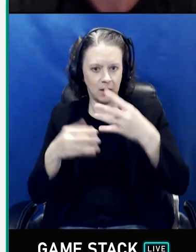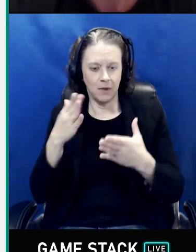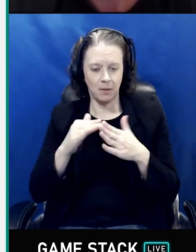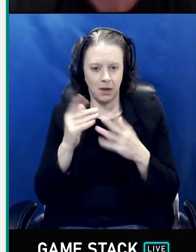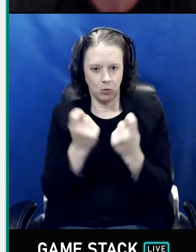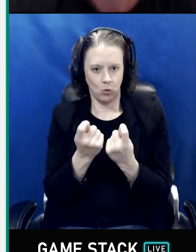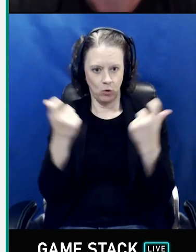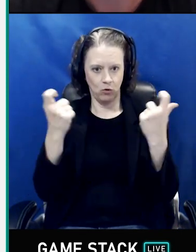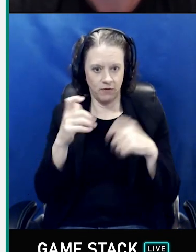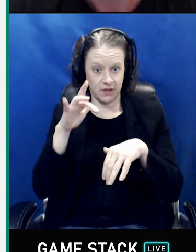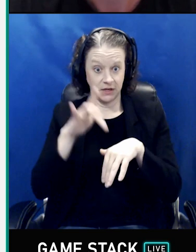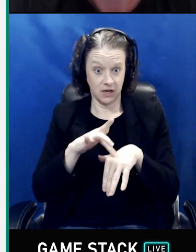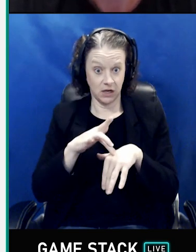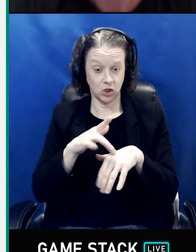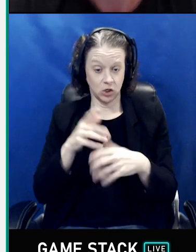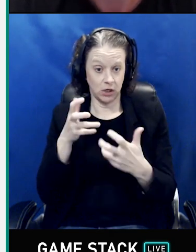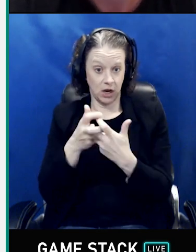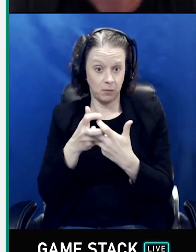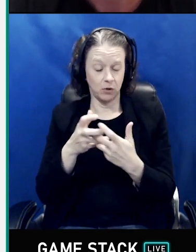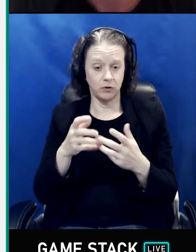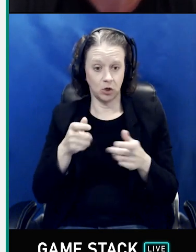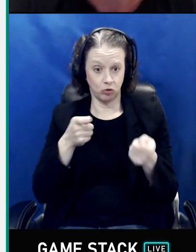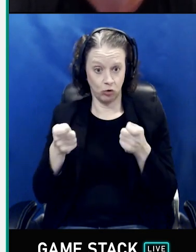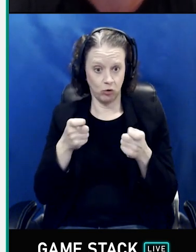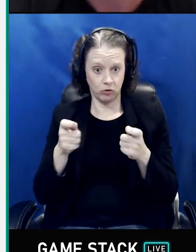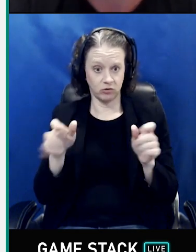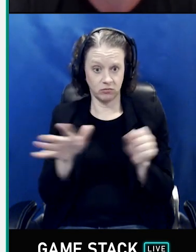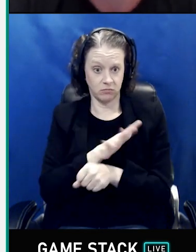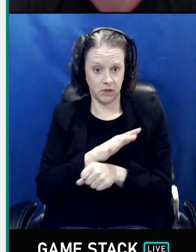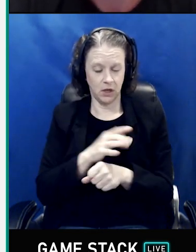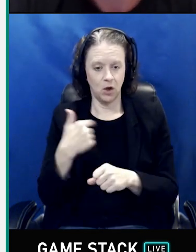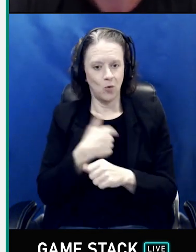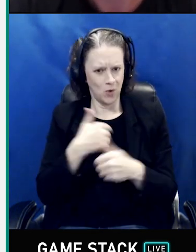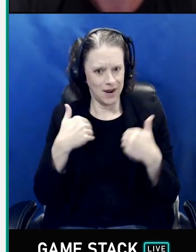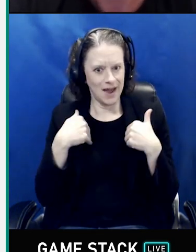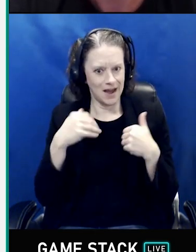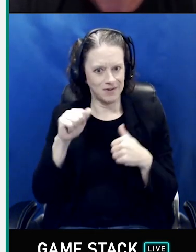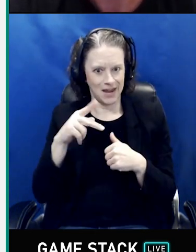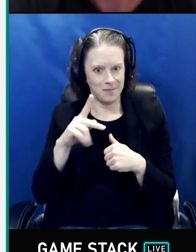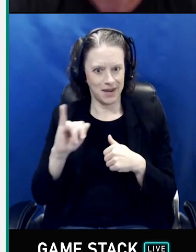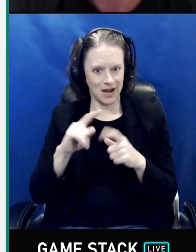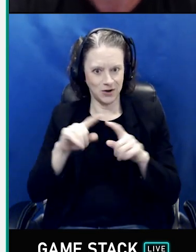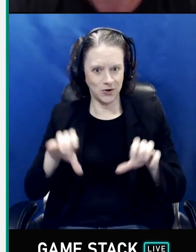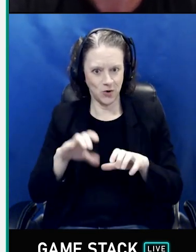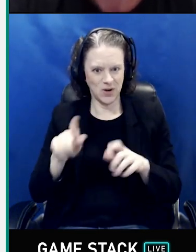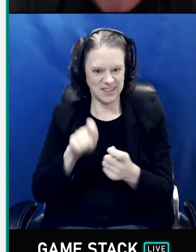Well, good news. We've got an API to do exactly this. You simply ask the streaming app to hide the current